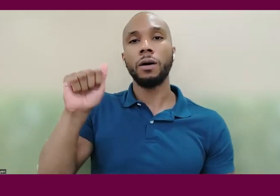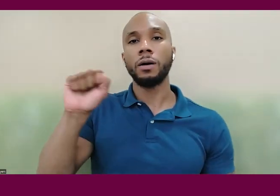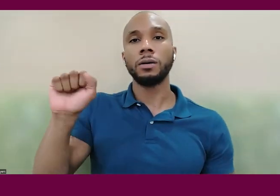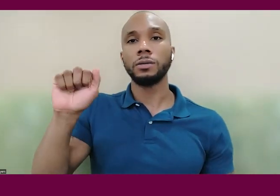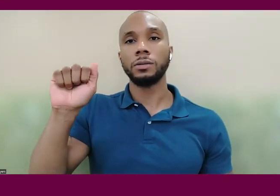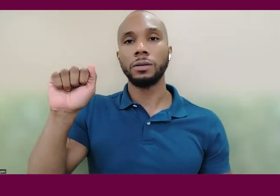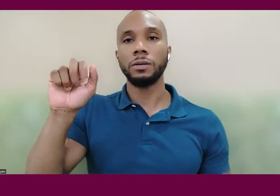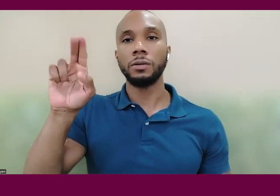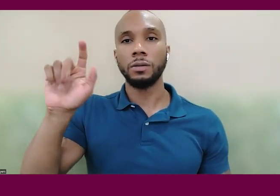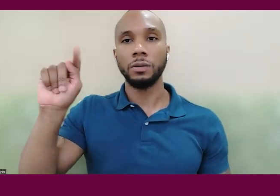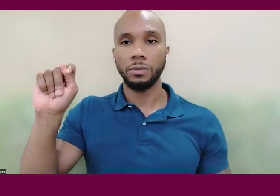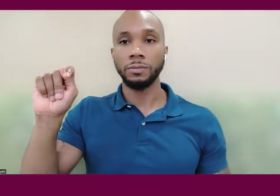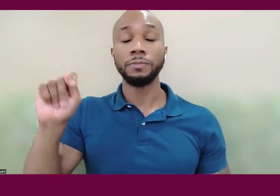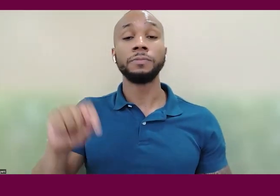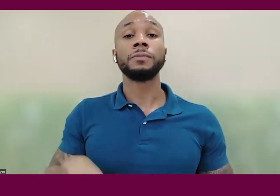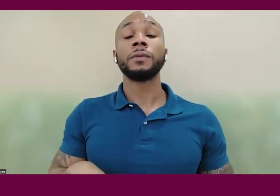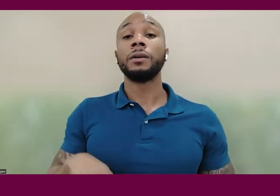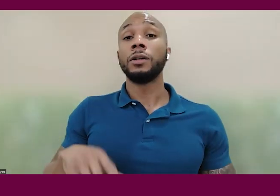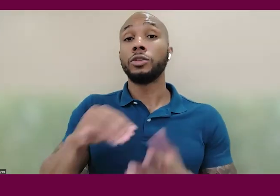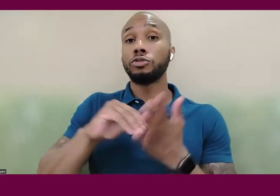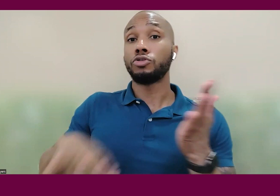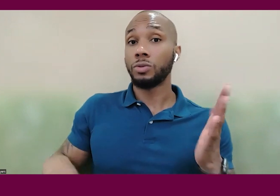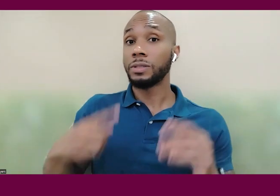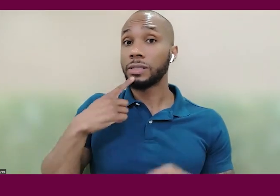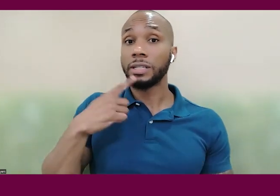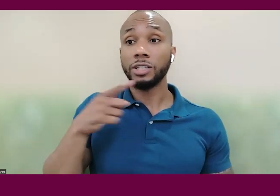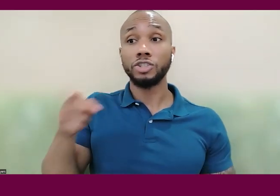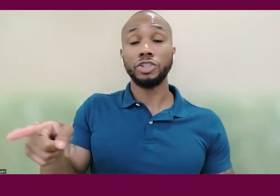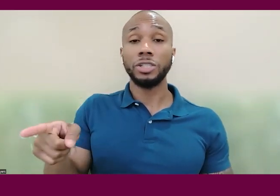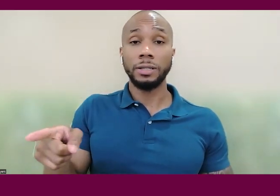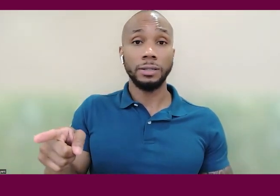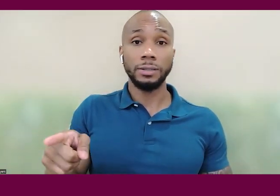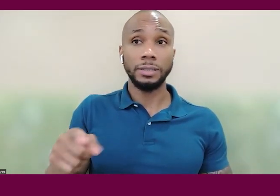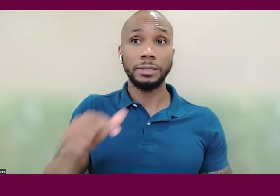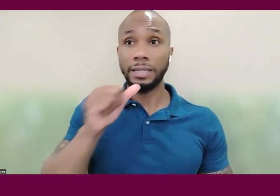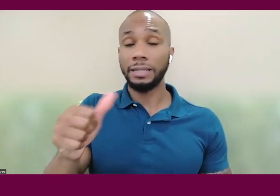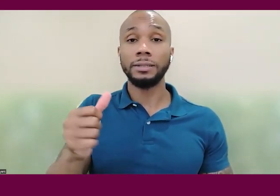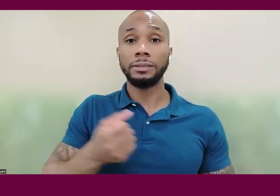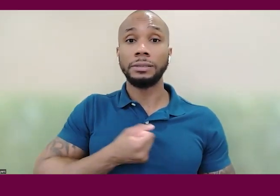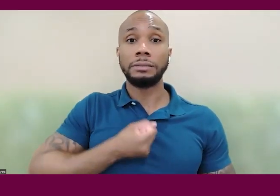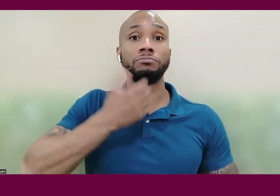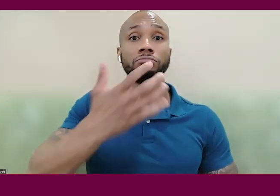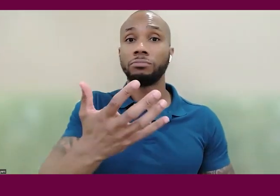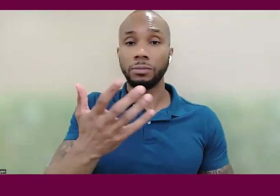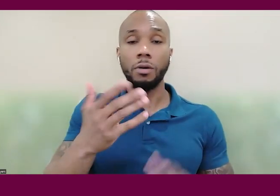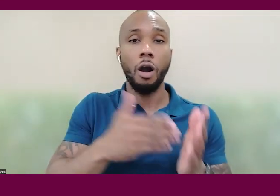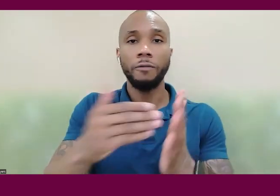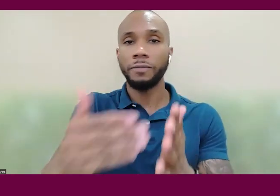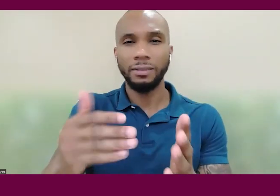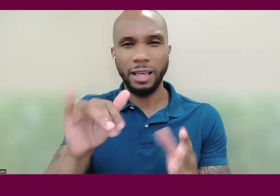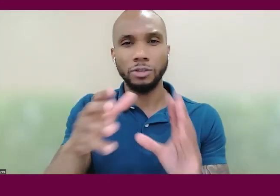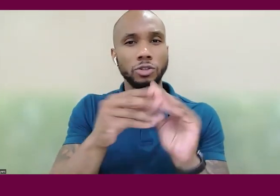The student said that she didn't tell this story often and she said she wouldn't talk